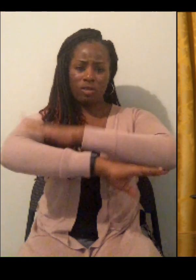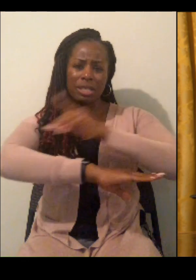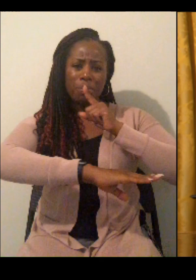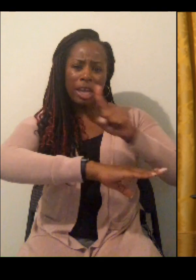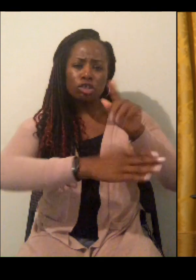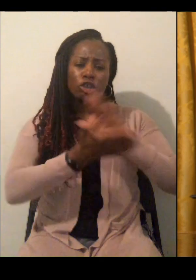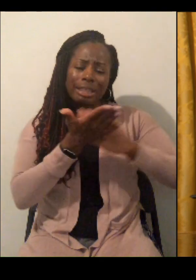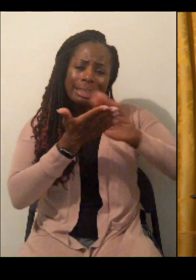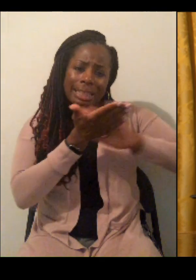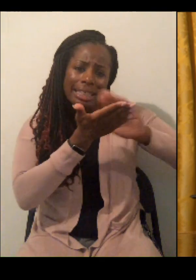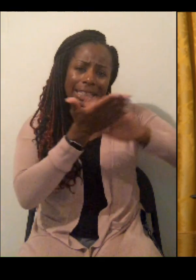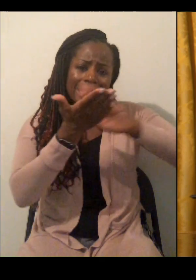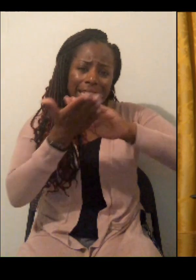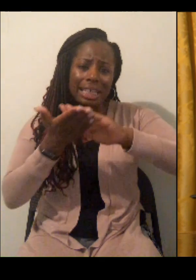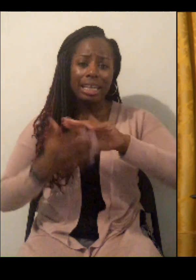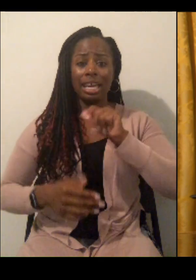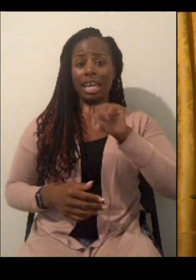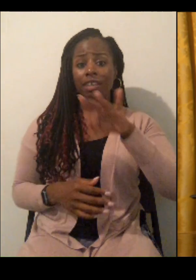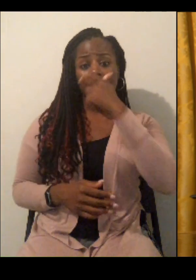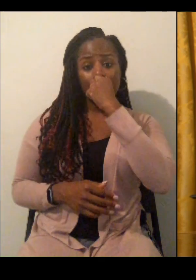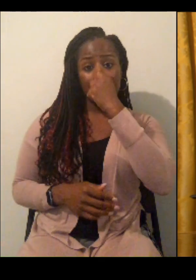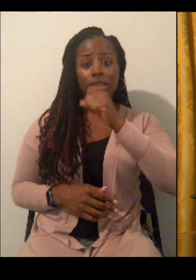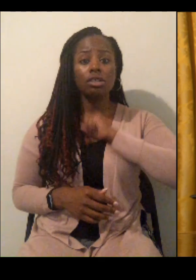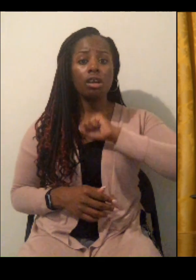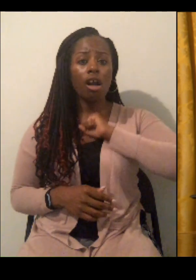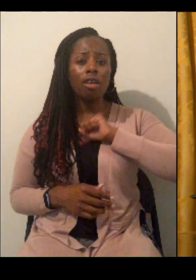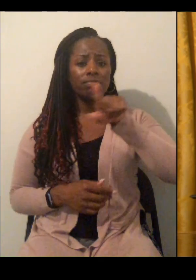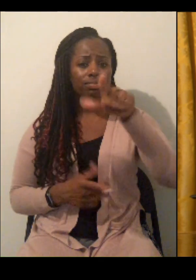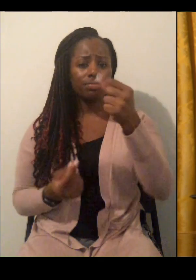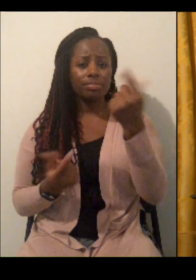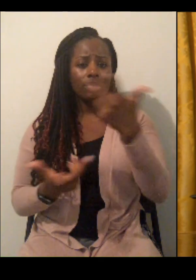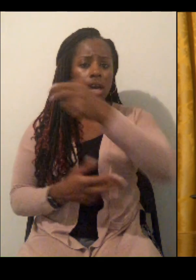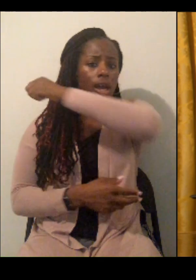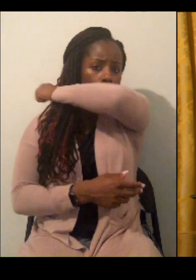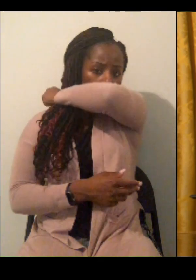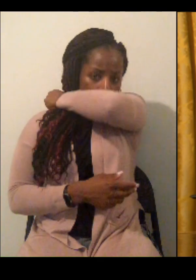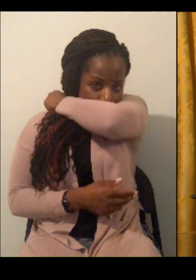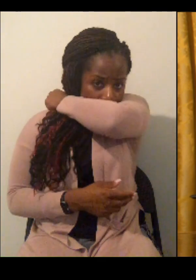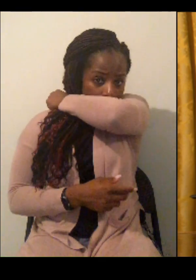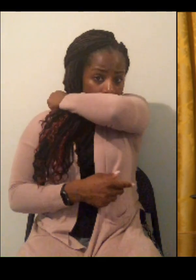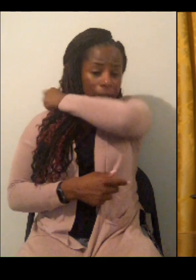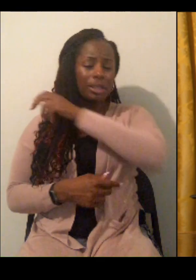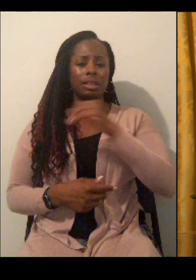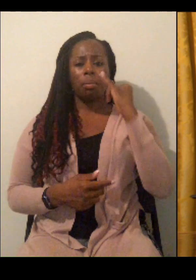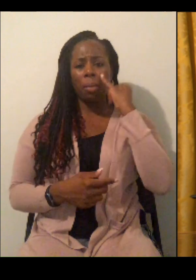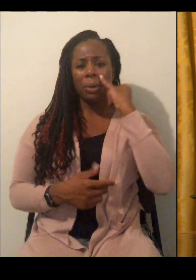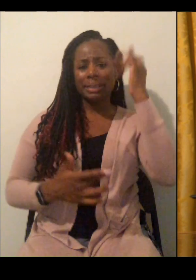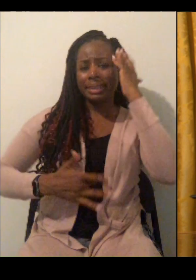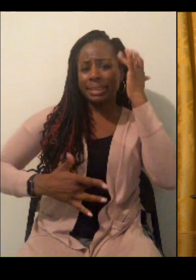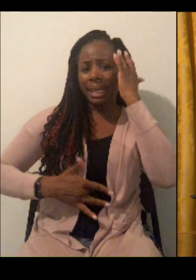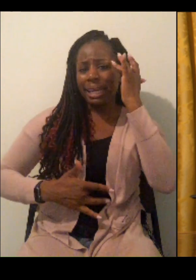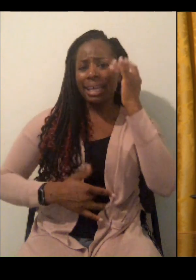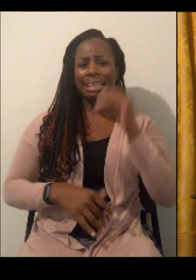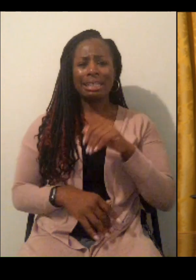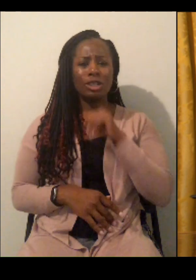or cough and most of all if you are sick or not feeling well stay home to ensure